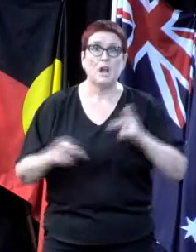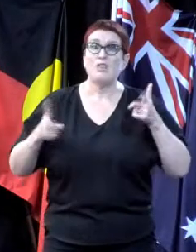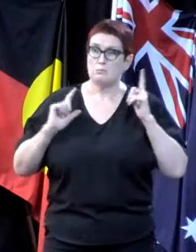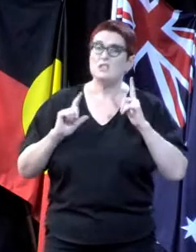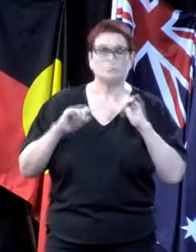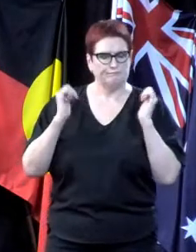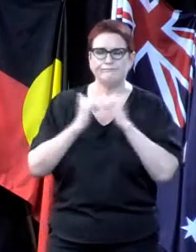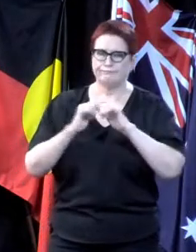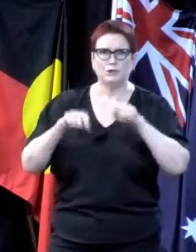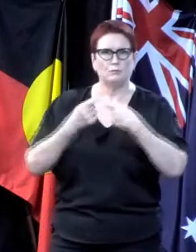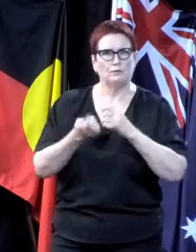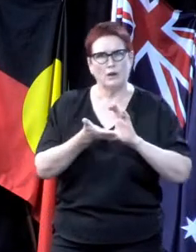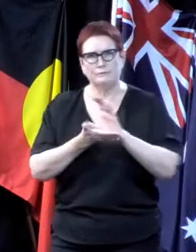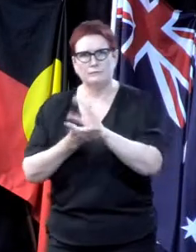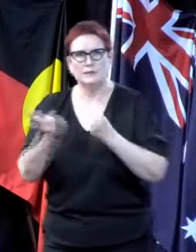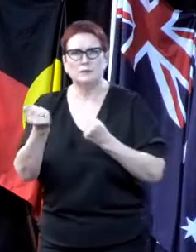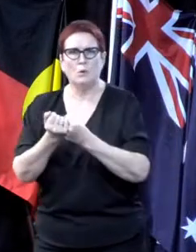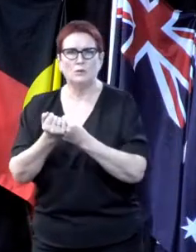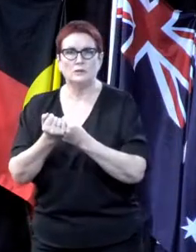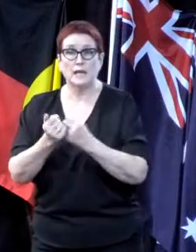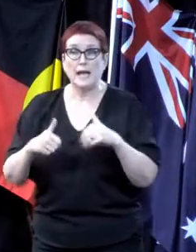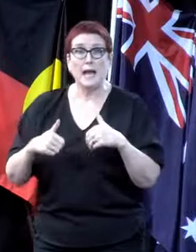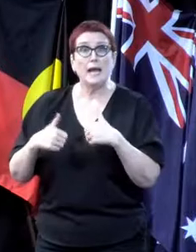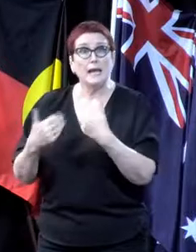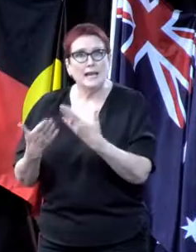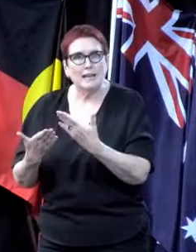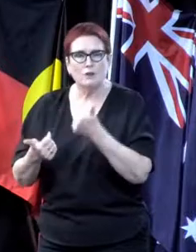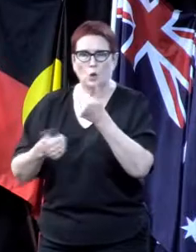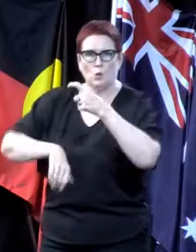by providing uninterrupted collaborative planning and research time.